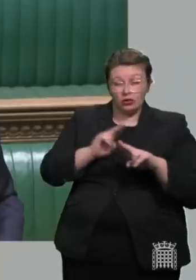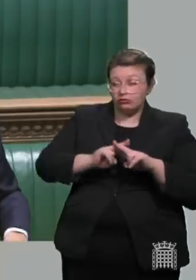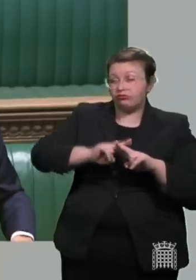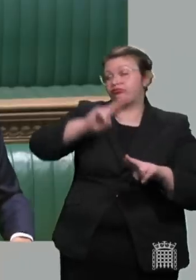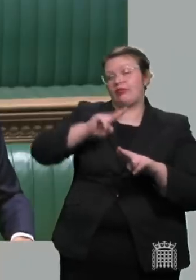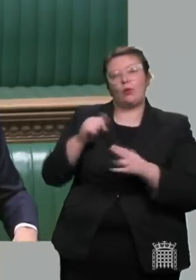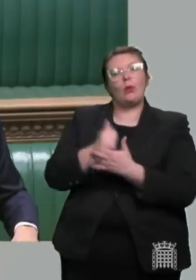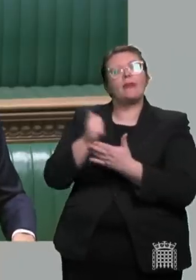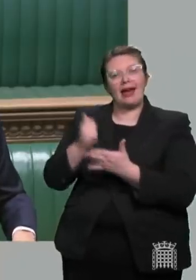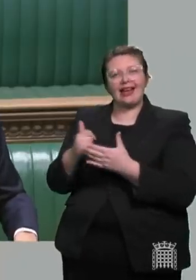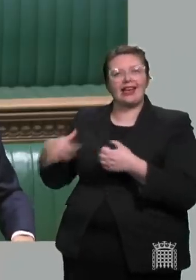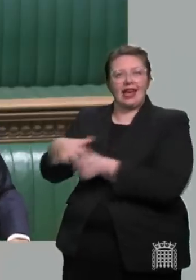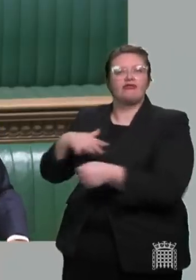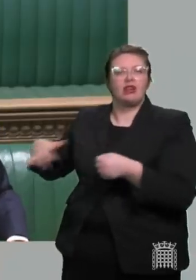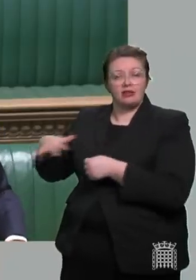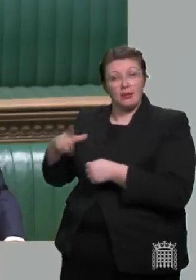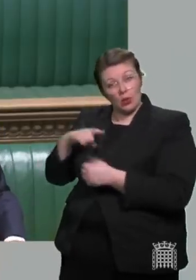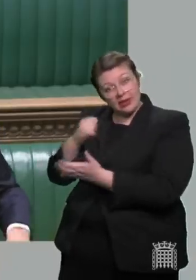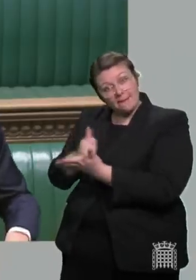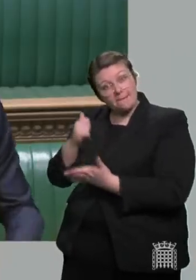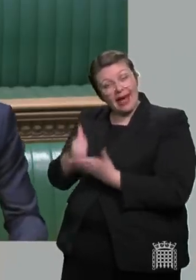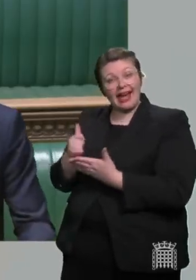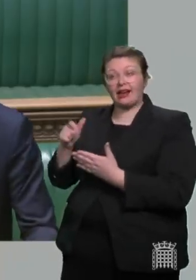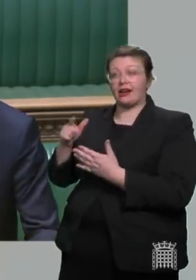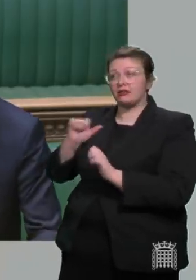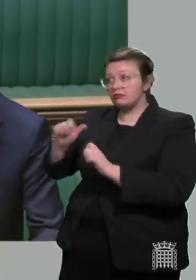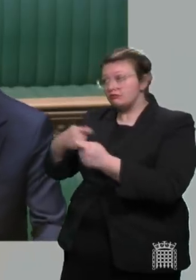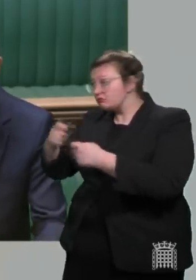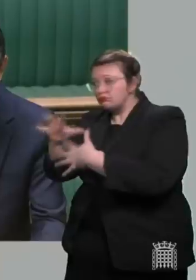and to make sure this important industry remains internationally competitive.